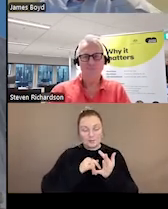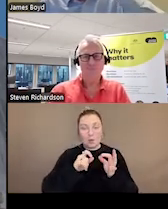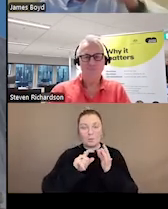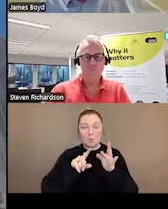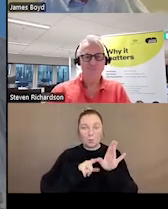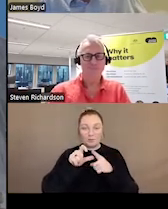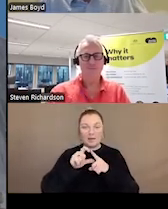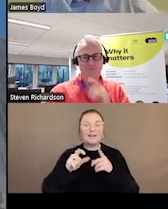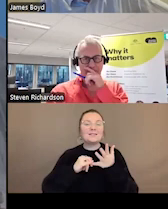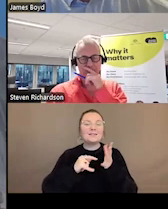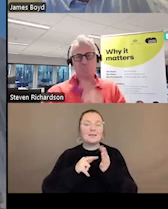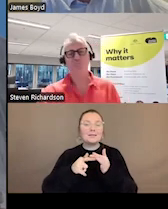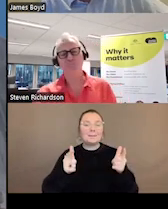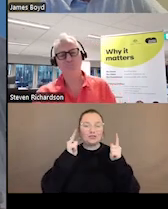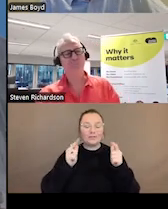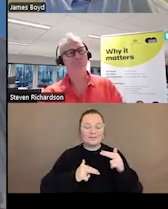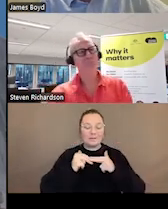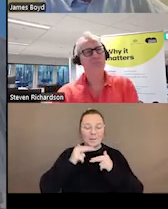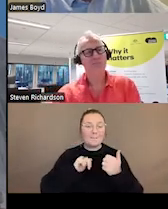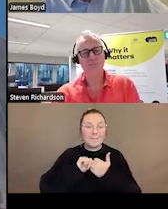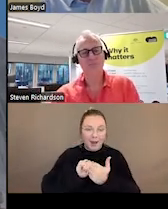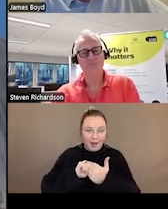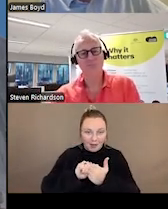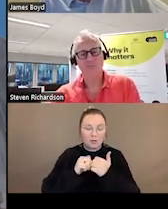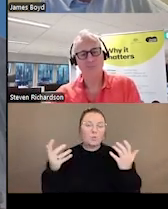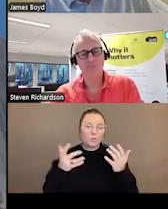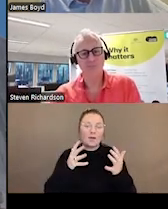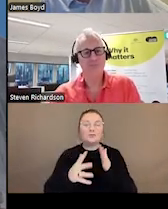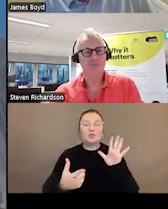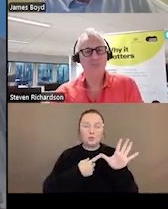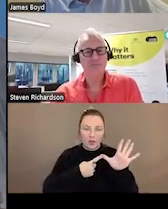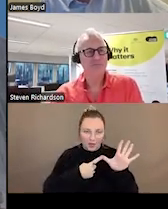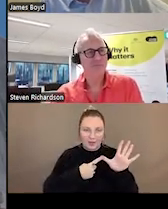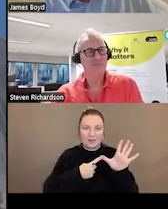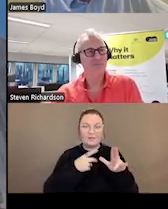Manager of development and partnerships based in Western Australia for Creative Australia.